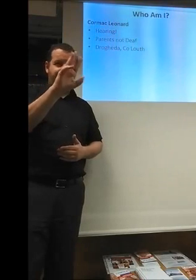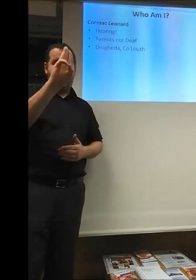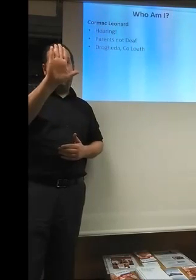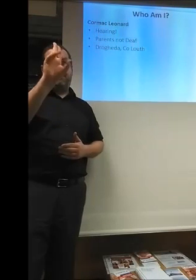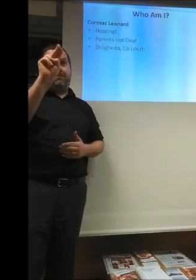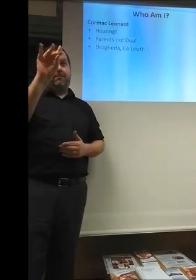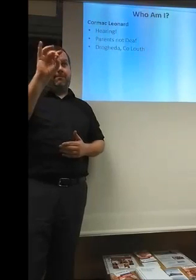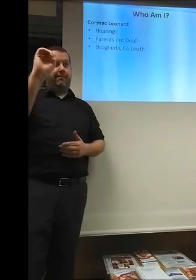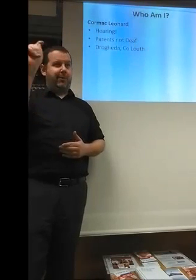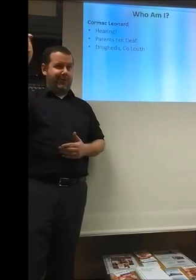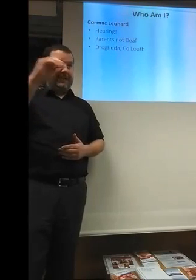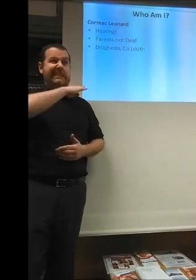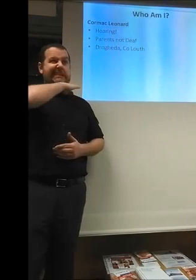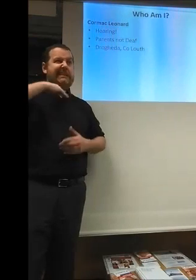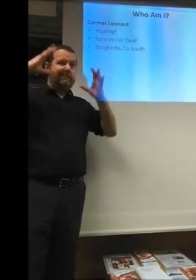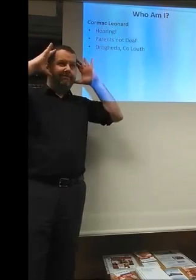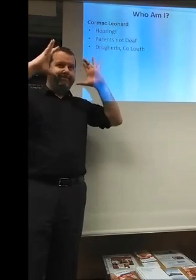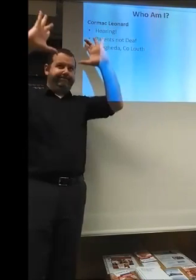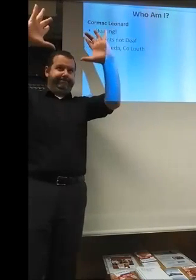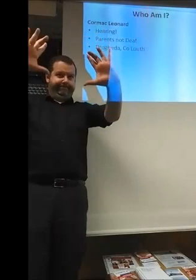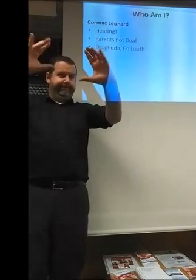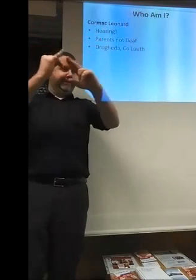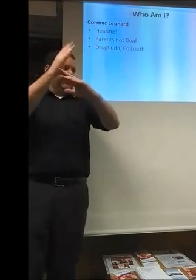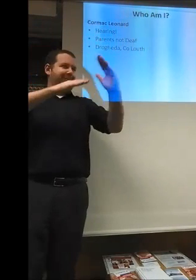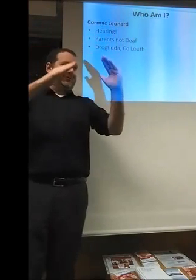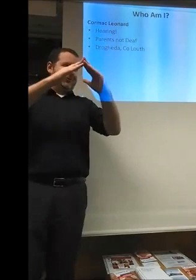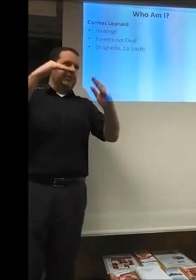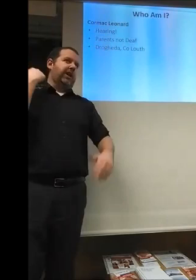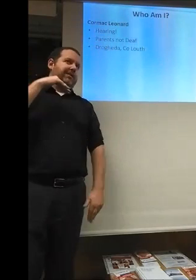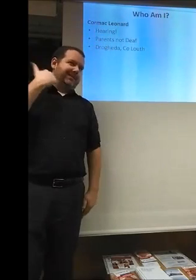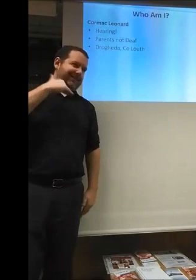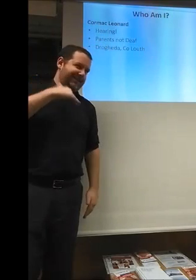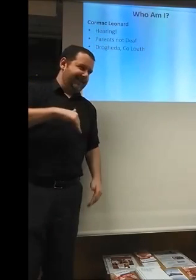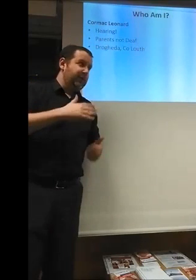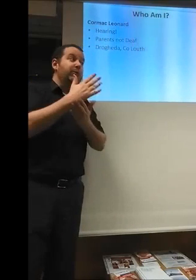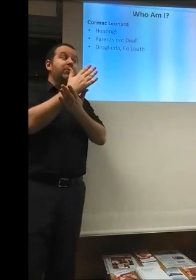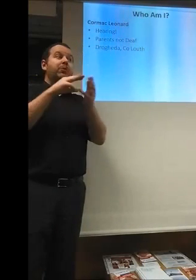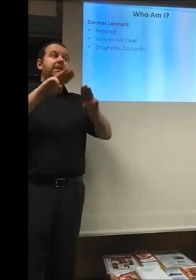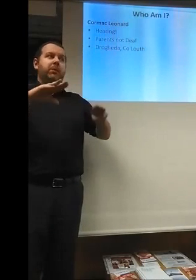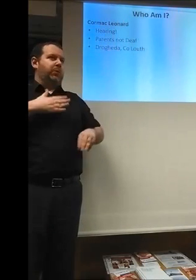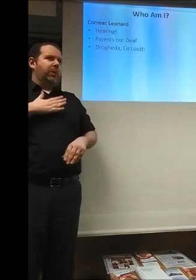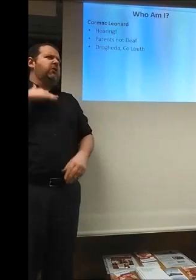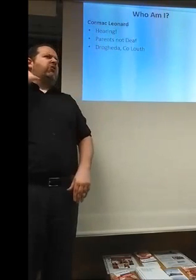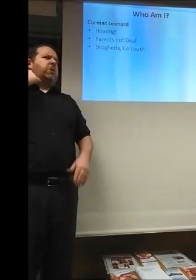Because of St. Oliver Plunket and he was decapitated in the Church that’s why its for Drogheda,